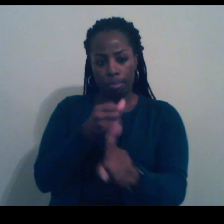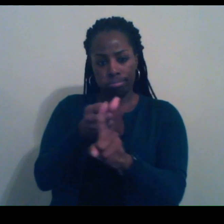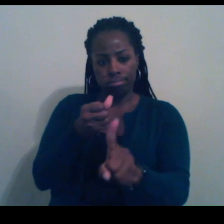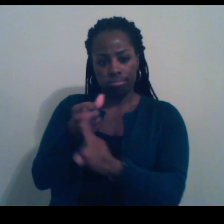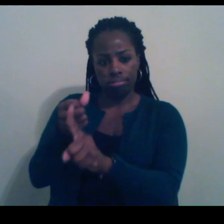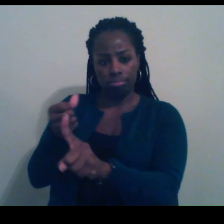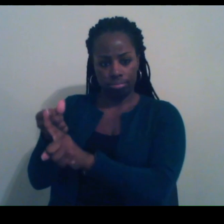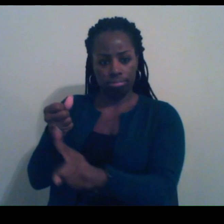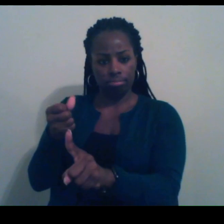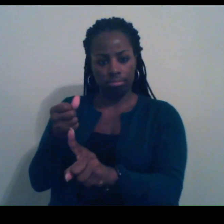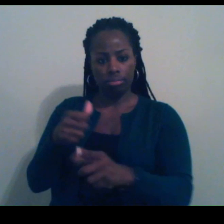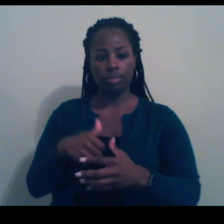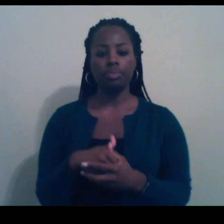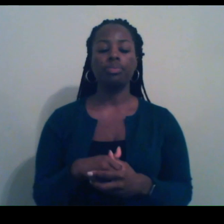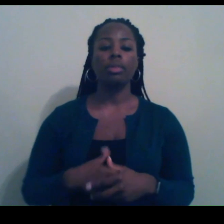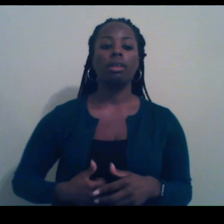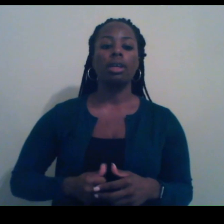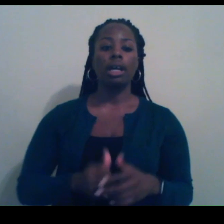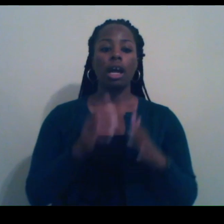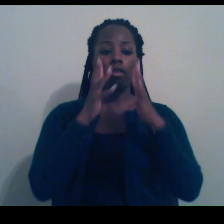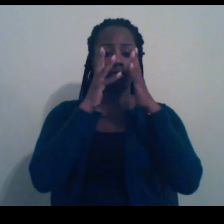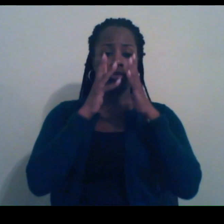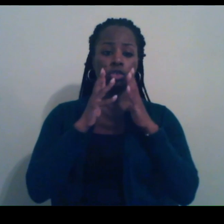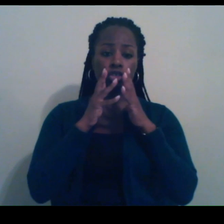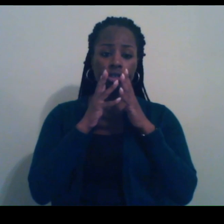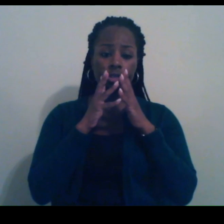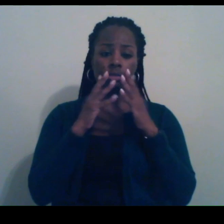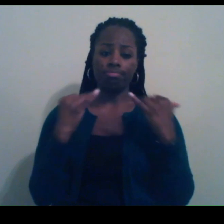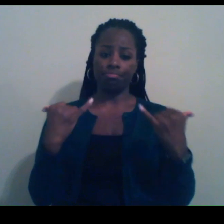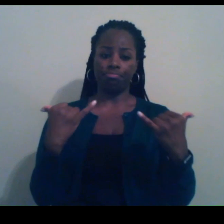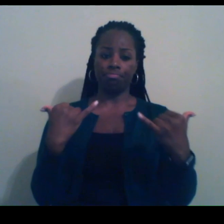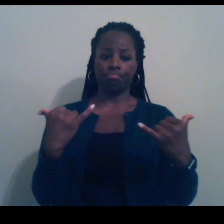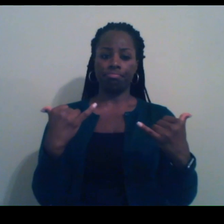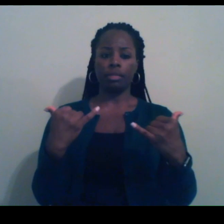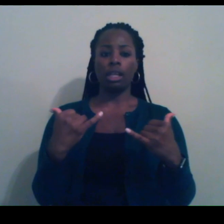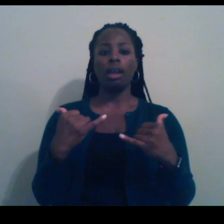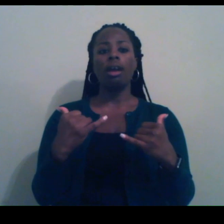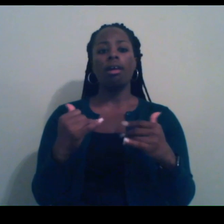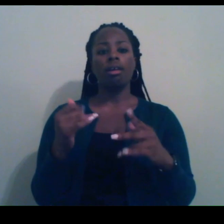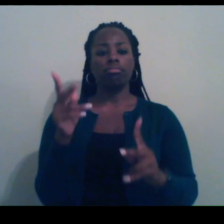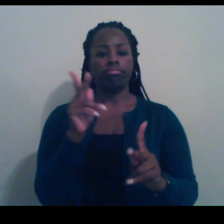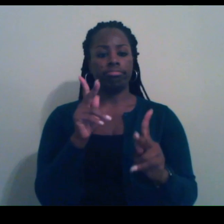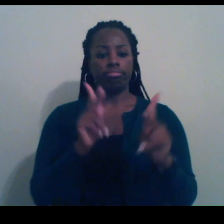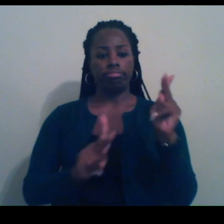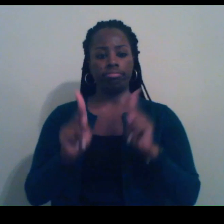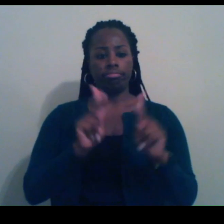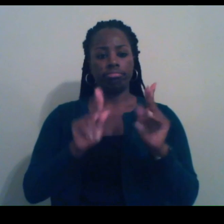sadly today there were four additional fatalities raising the number of the